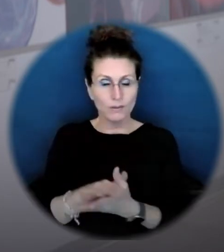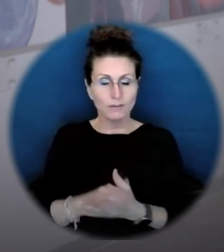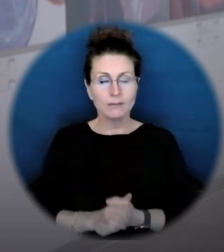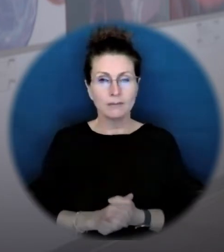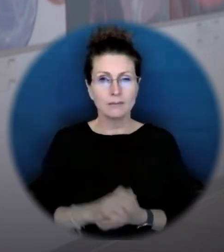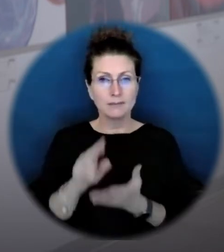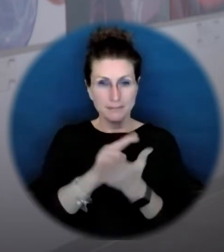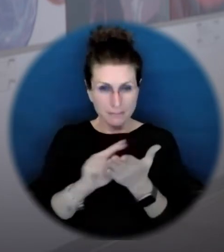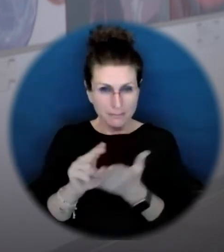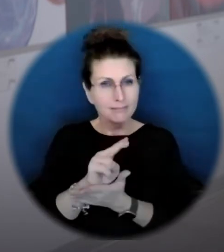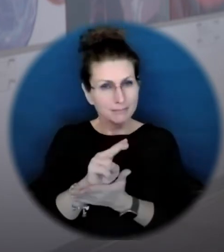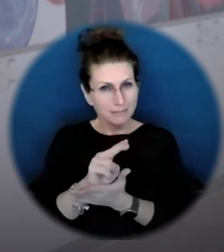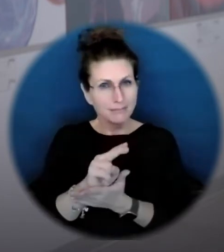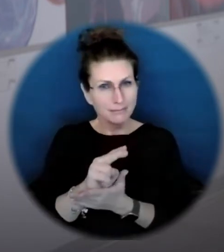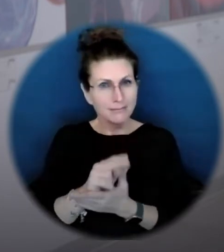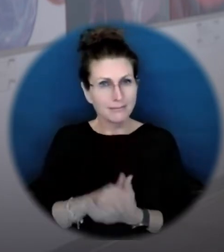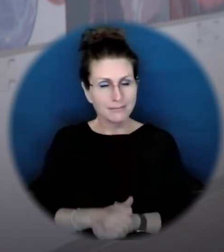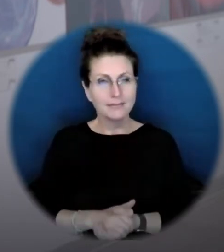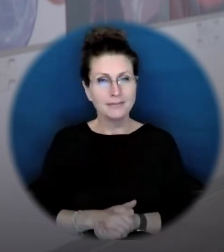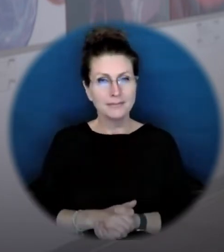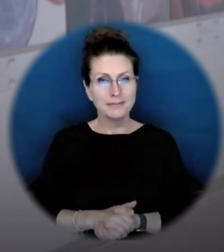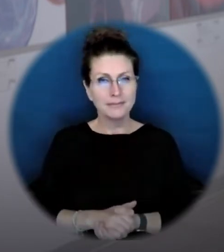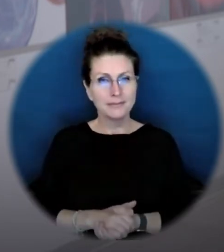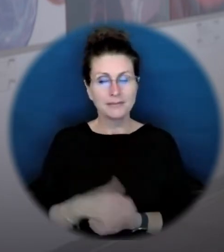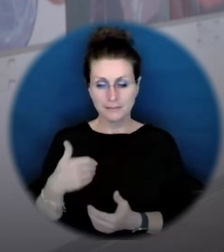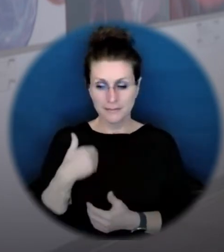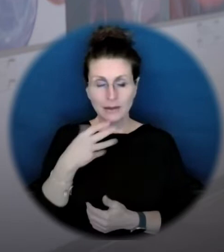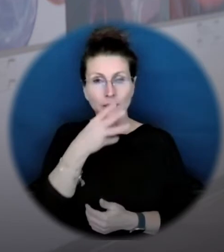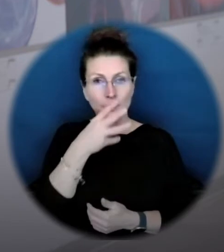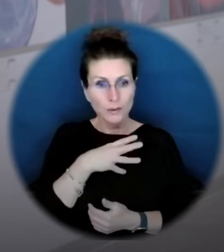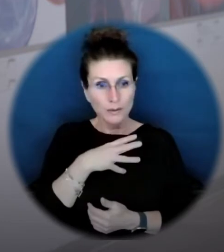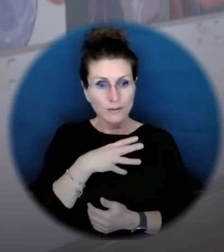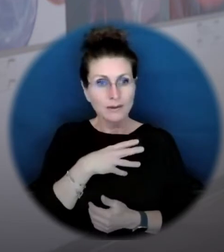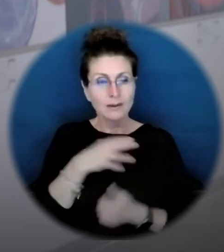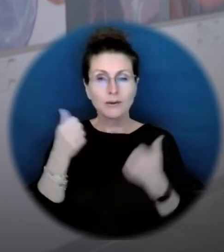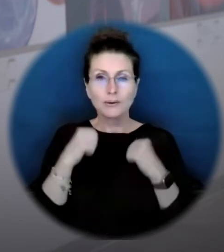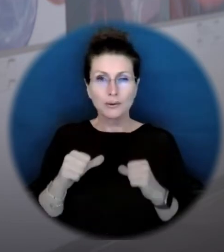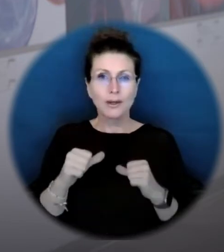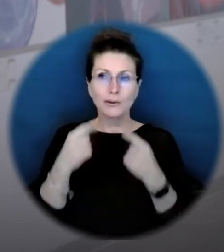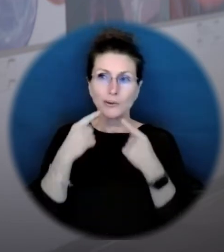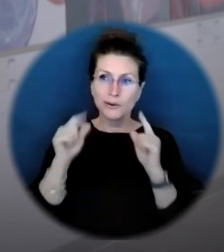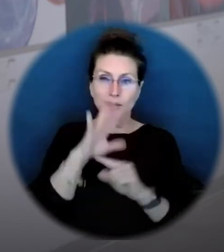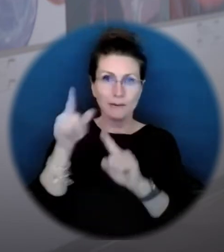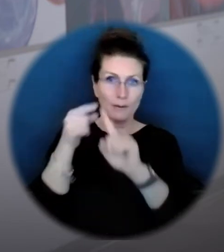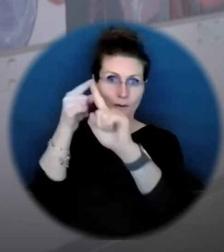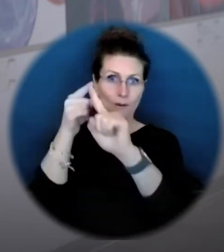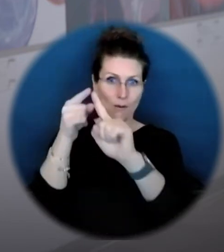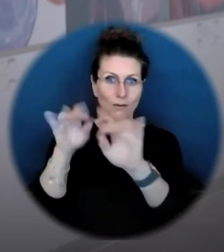a post-secondary institution where these young women were pursuing a higher education.